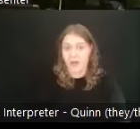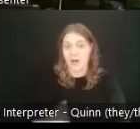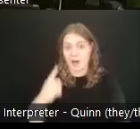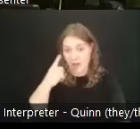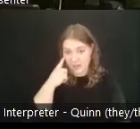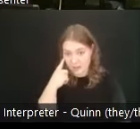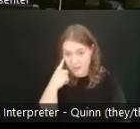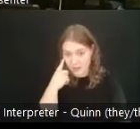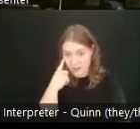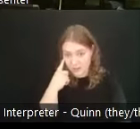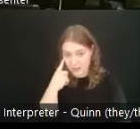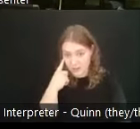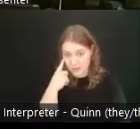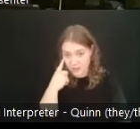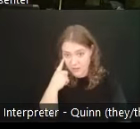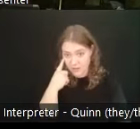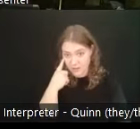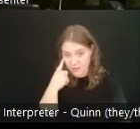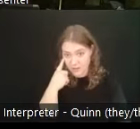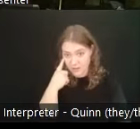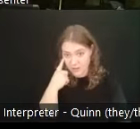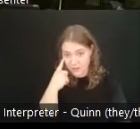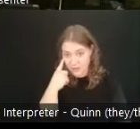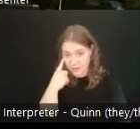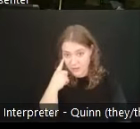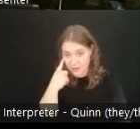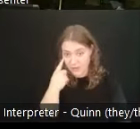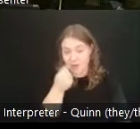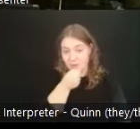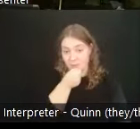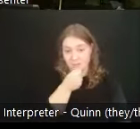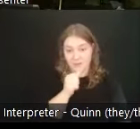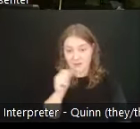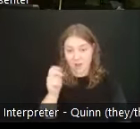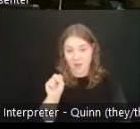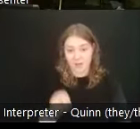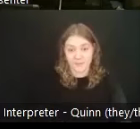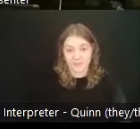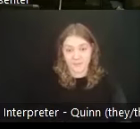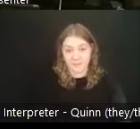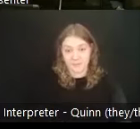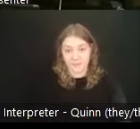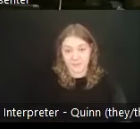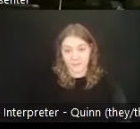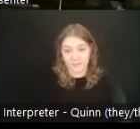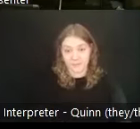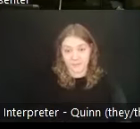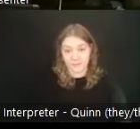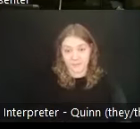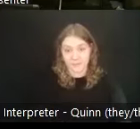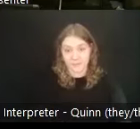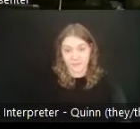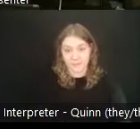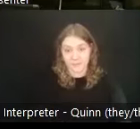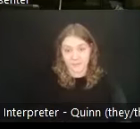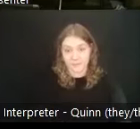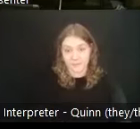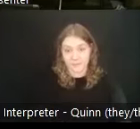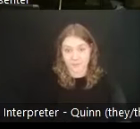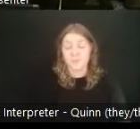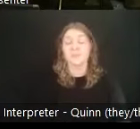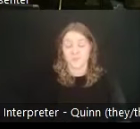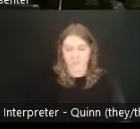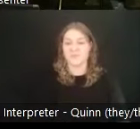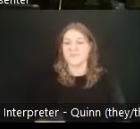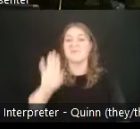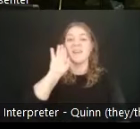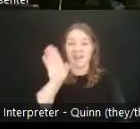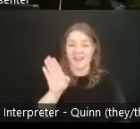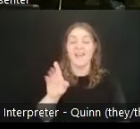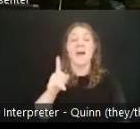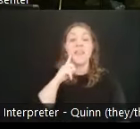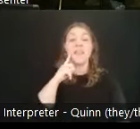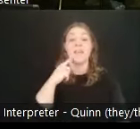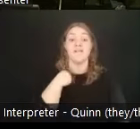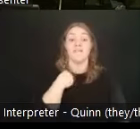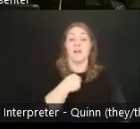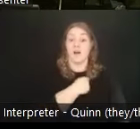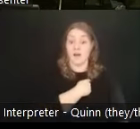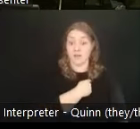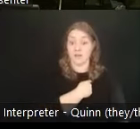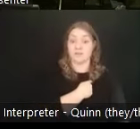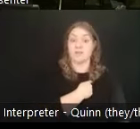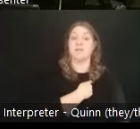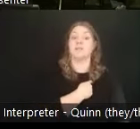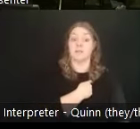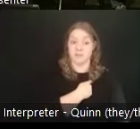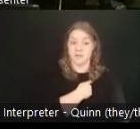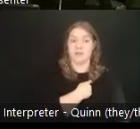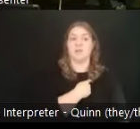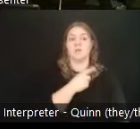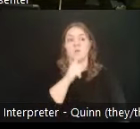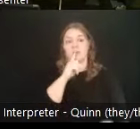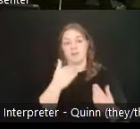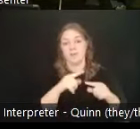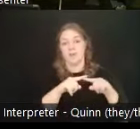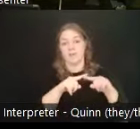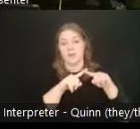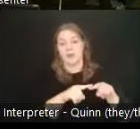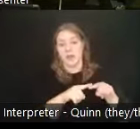um okay hi I think for us it's really meant uh really relying on our parent uh Partners